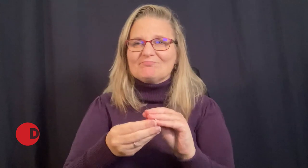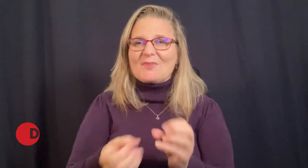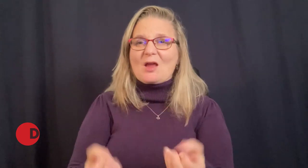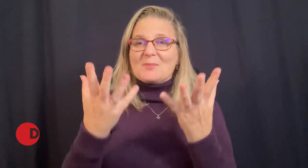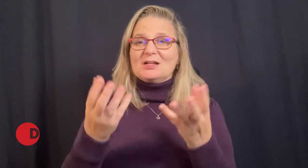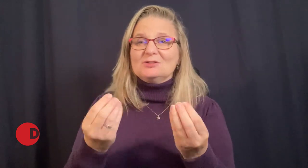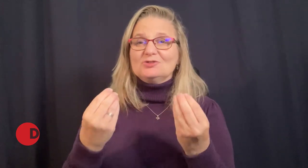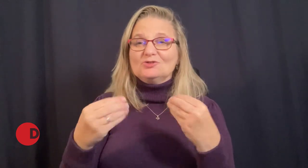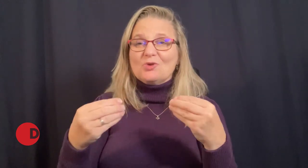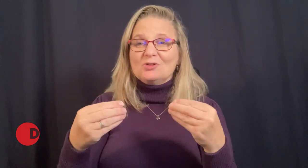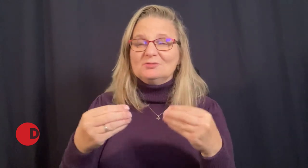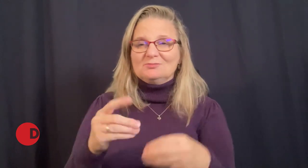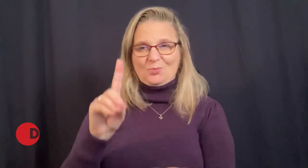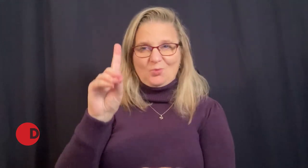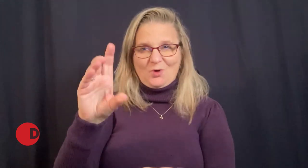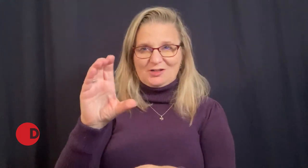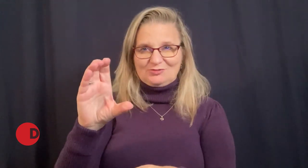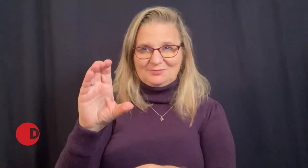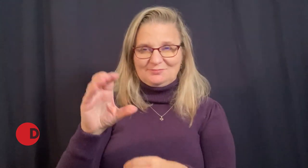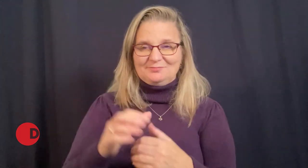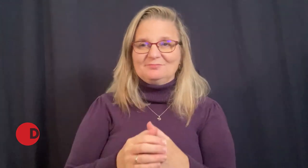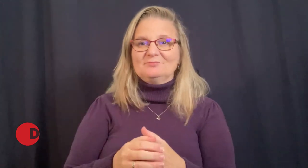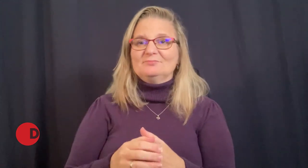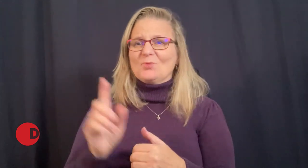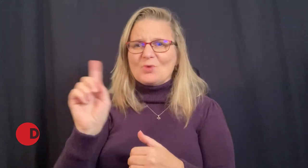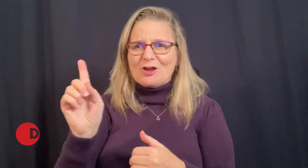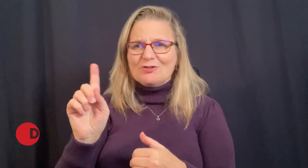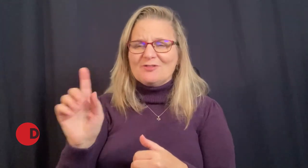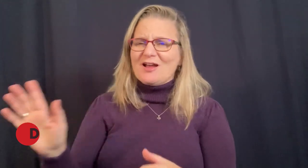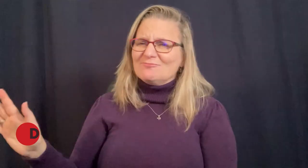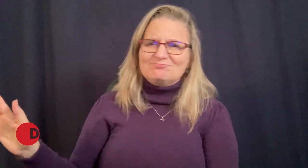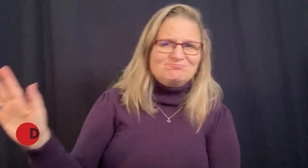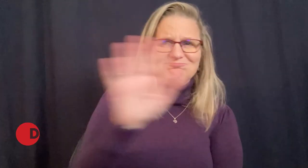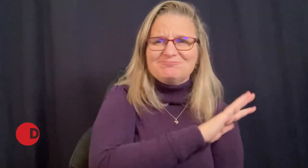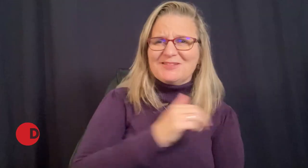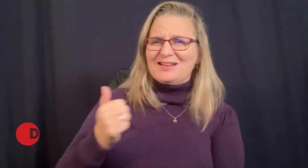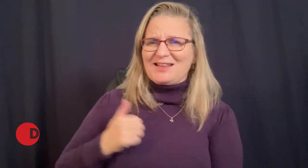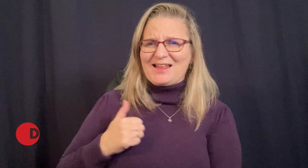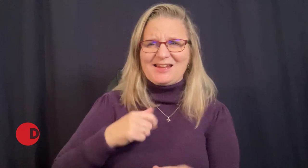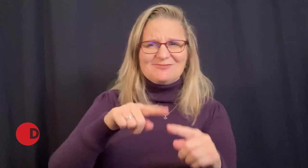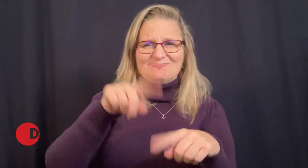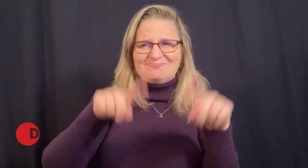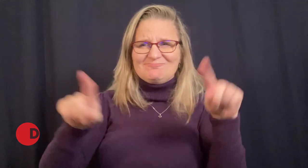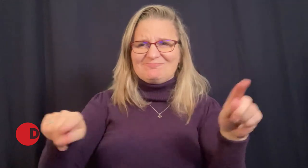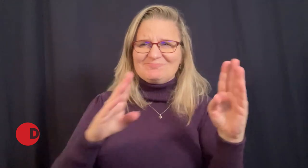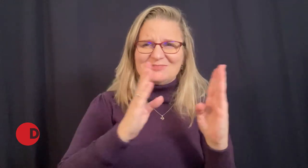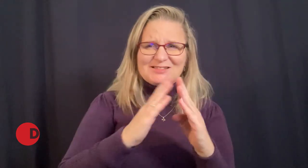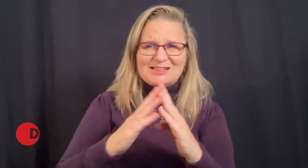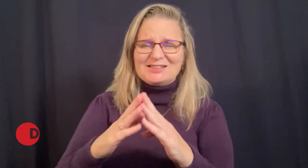Altogether we contacted 100 stores in different cities across Canada.